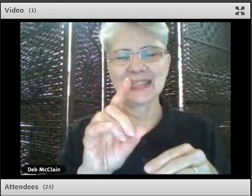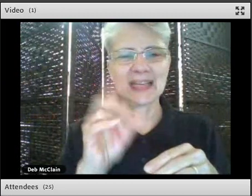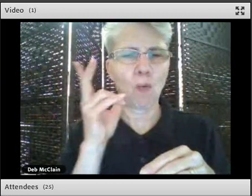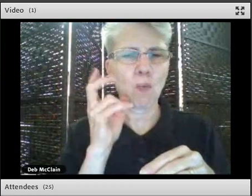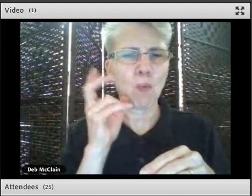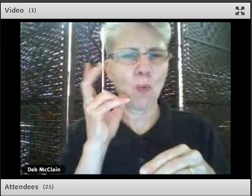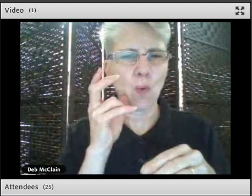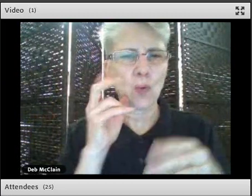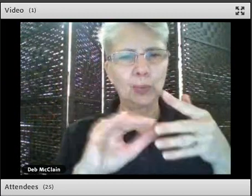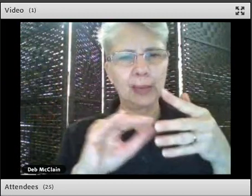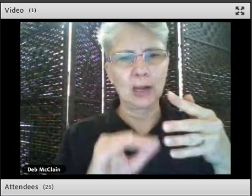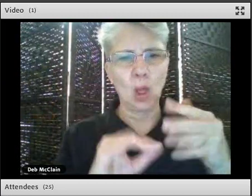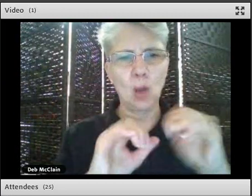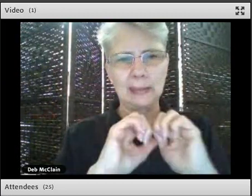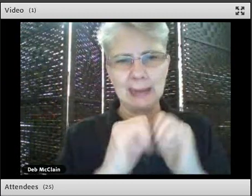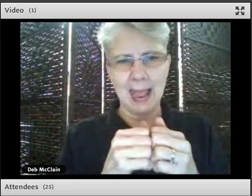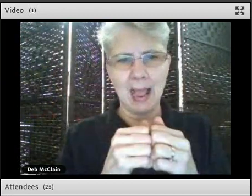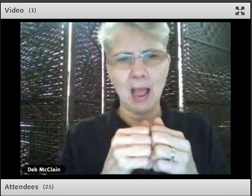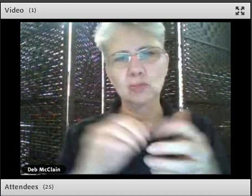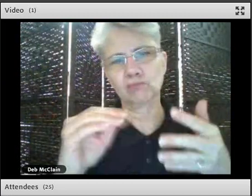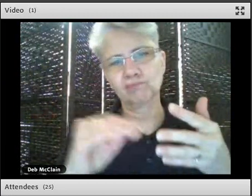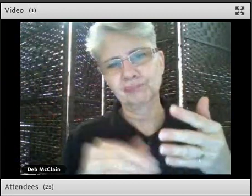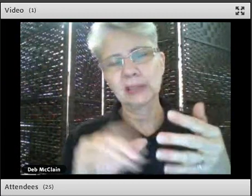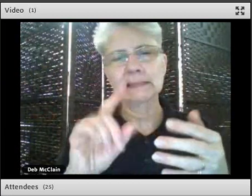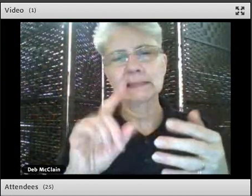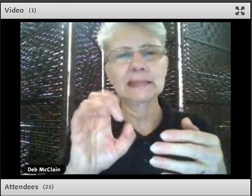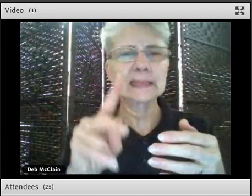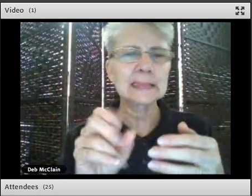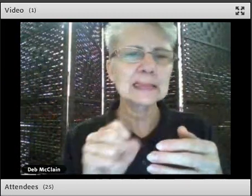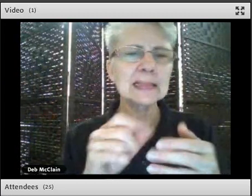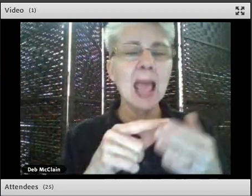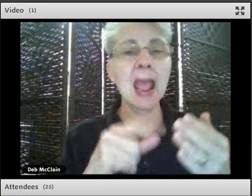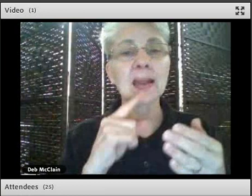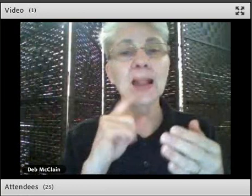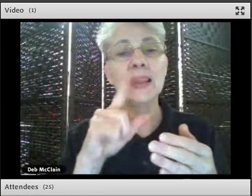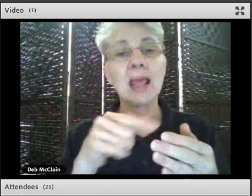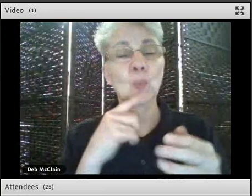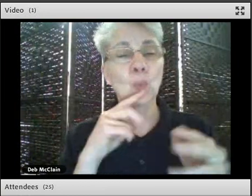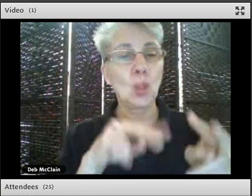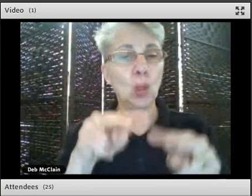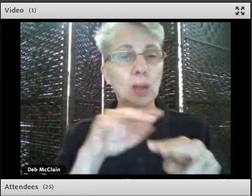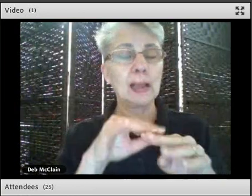we will look at the Playaway and what we do with those,